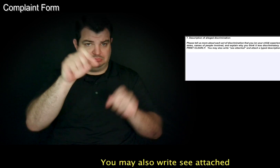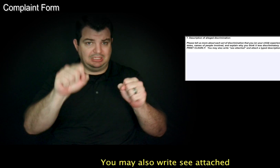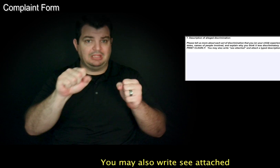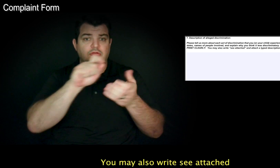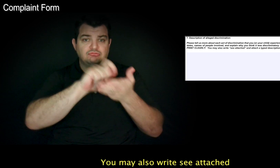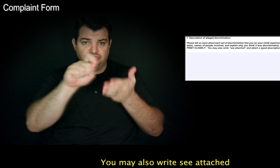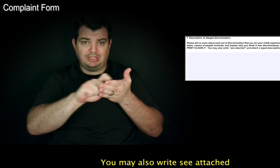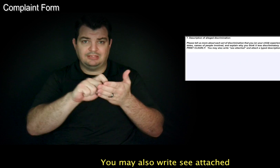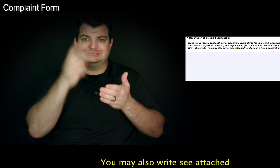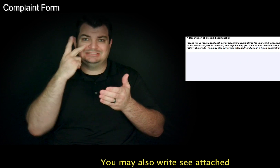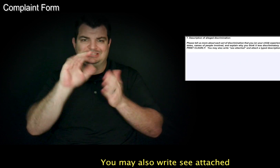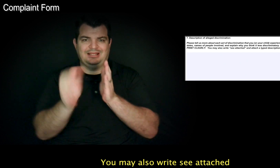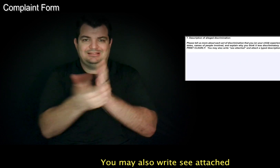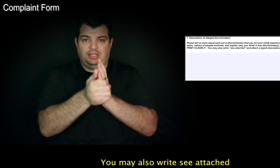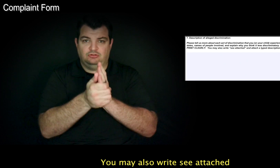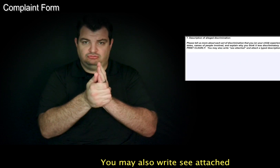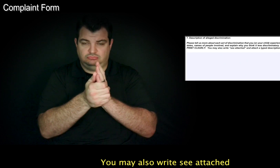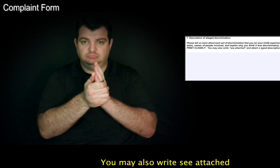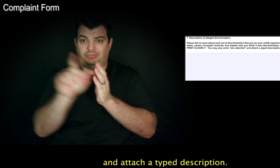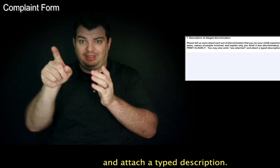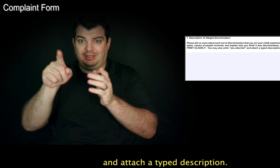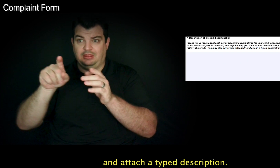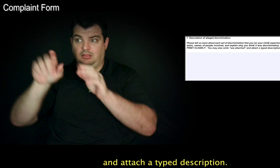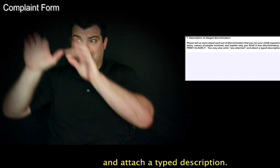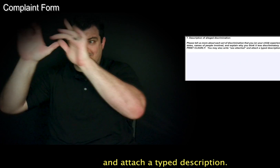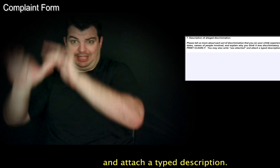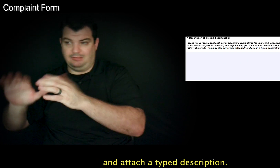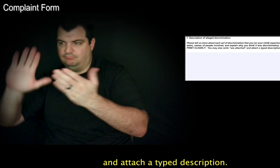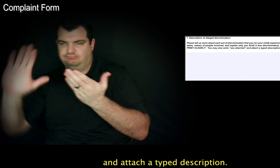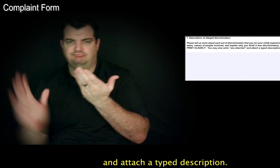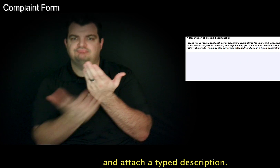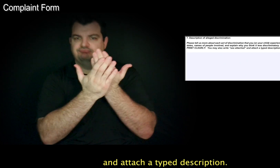You may also write see attached and attach a typed description.